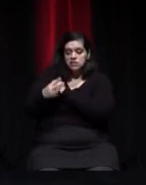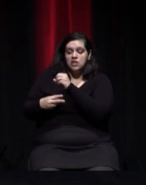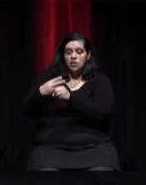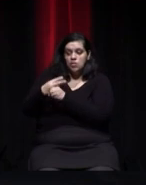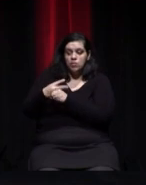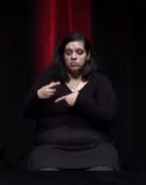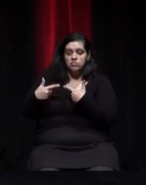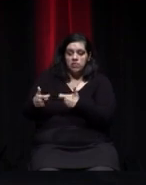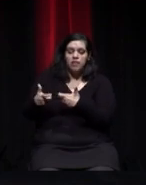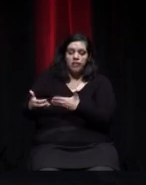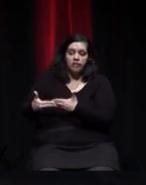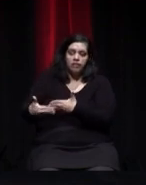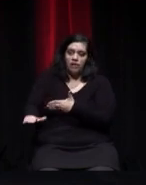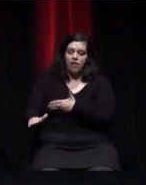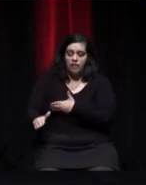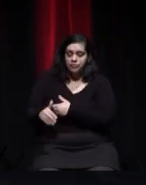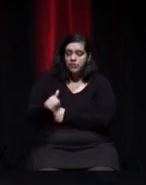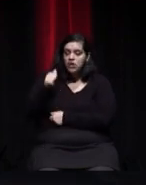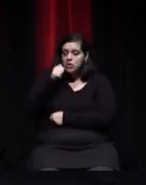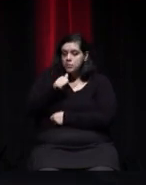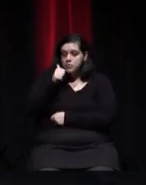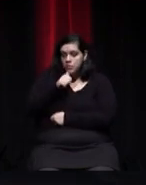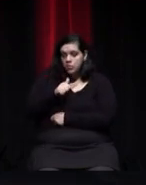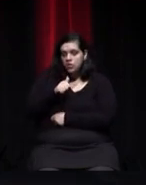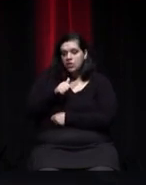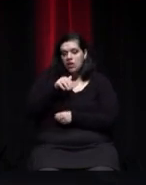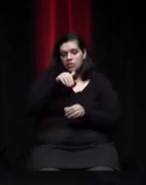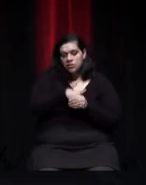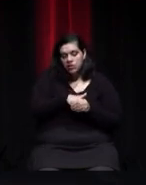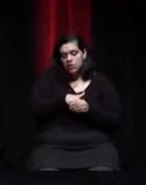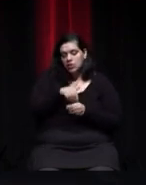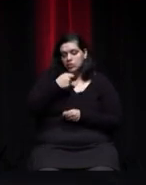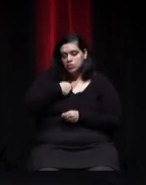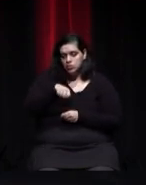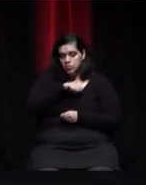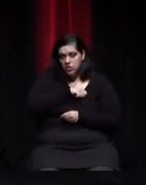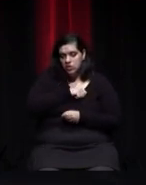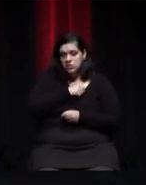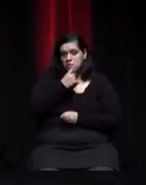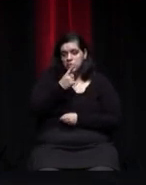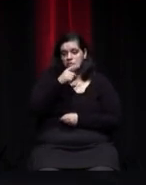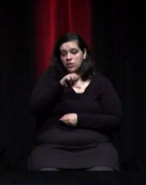Women started voting in some cantons of Switzerland in 1995.